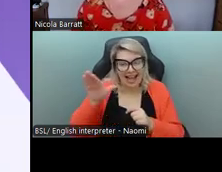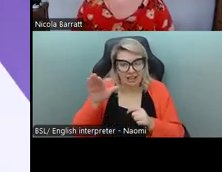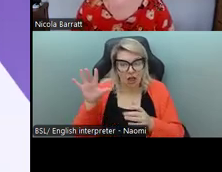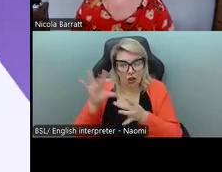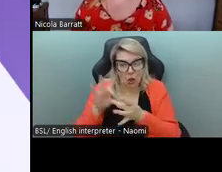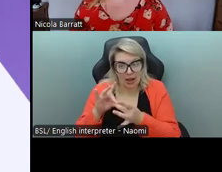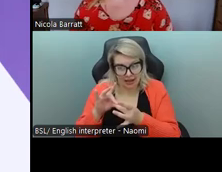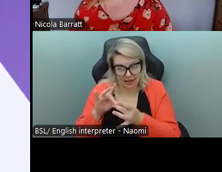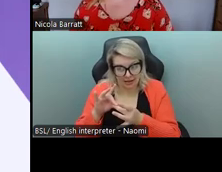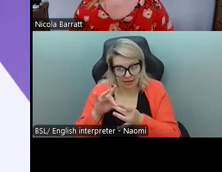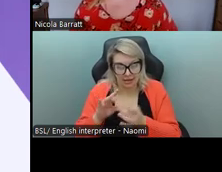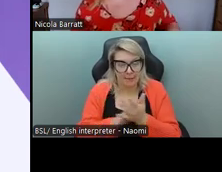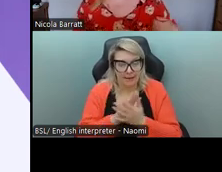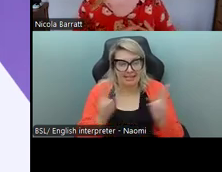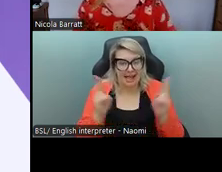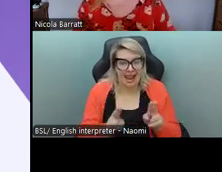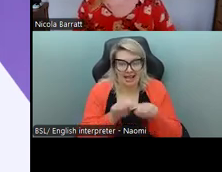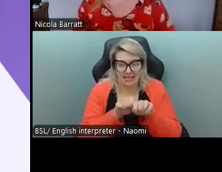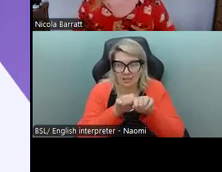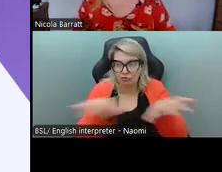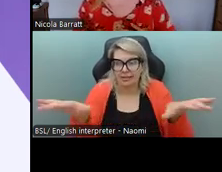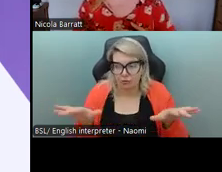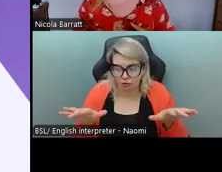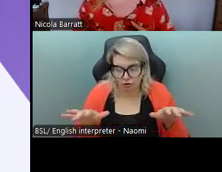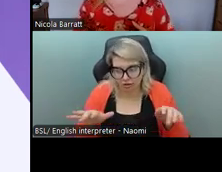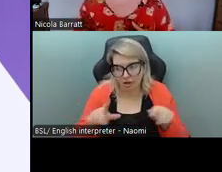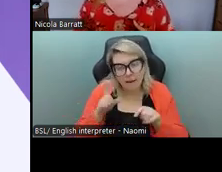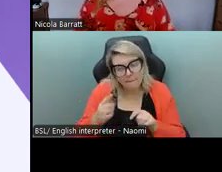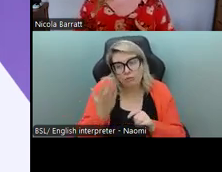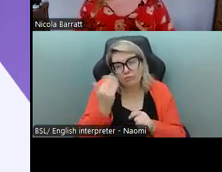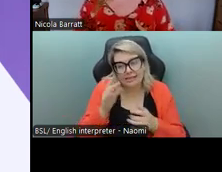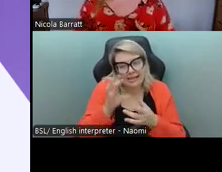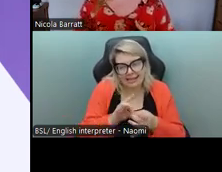can limit your reach. Now, recently, LinkedIn have said that's not the case.